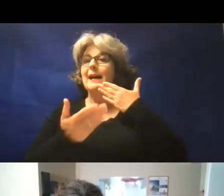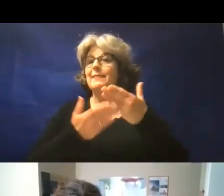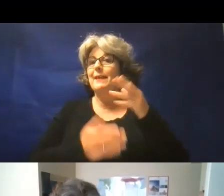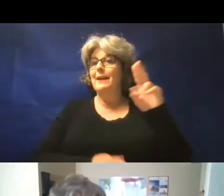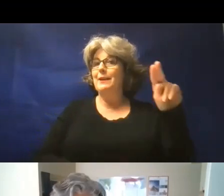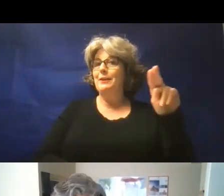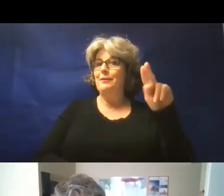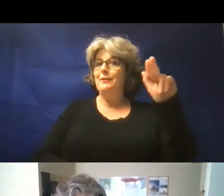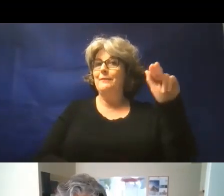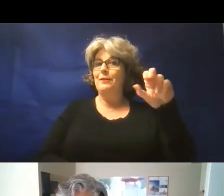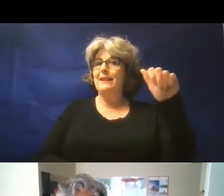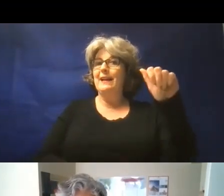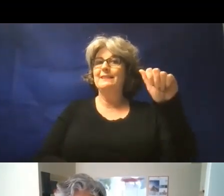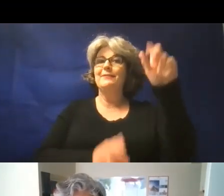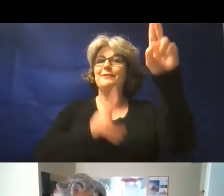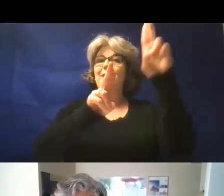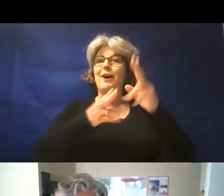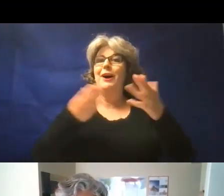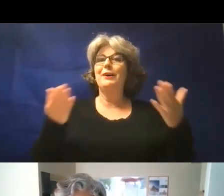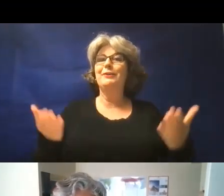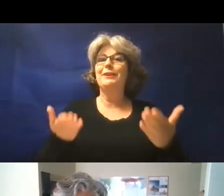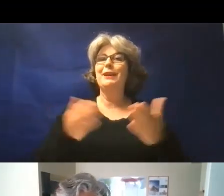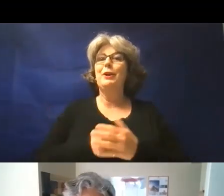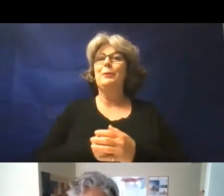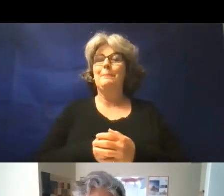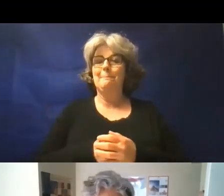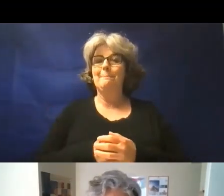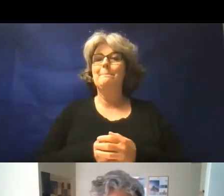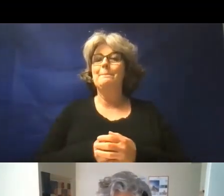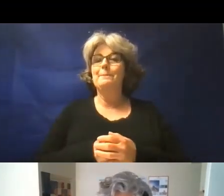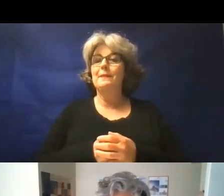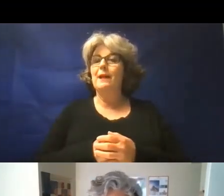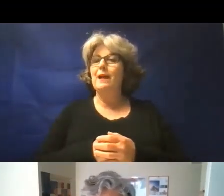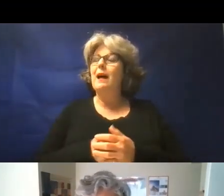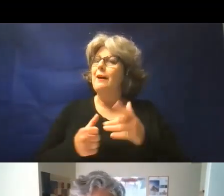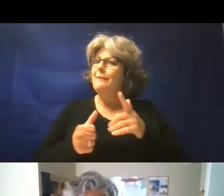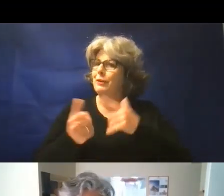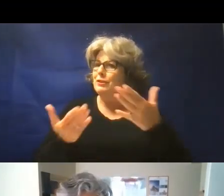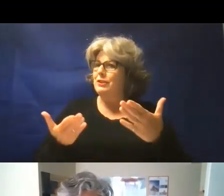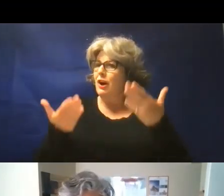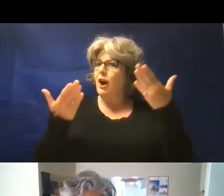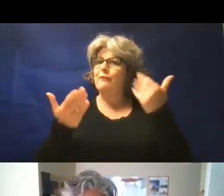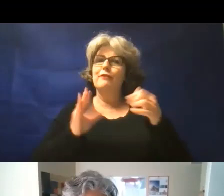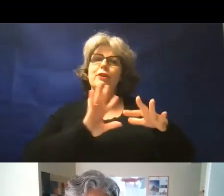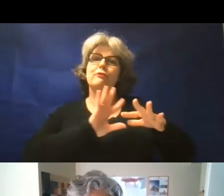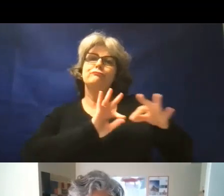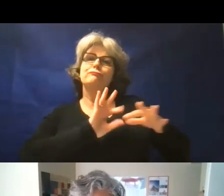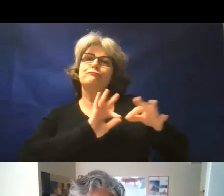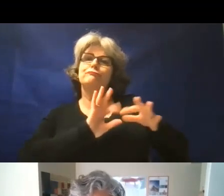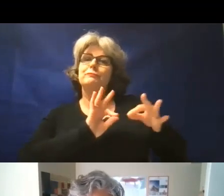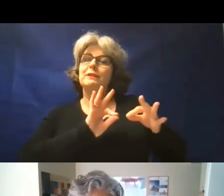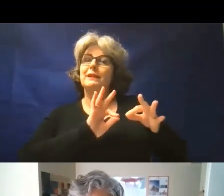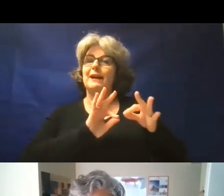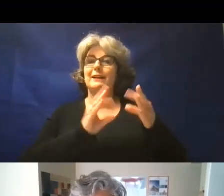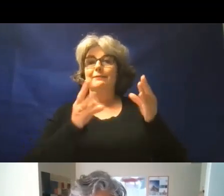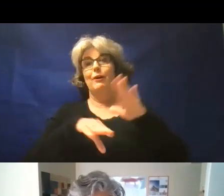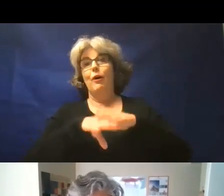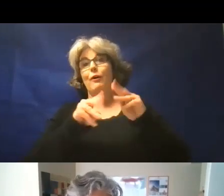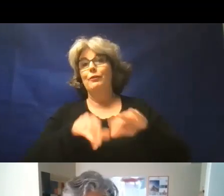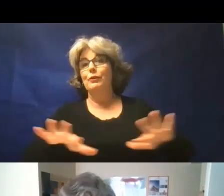this invitation and I just wanted to offer a few practical kind of on the ground tips from the